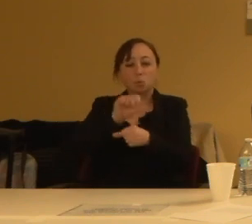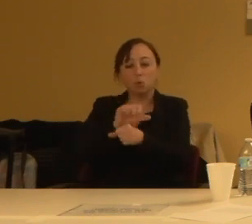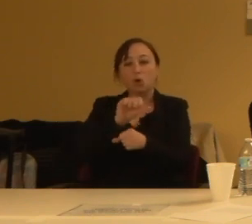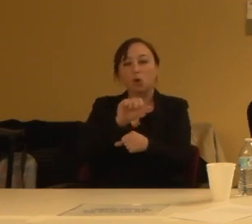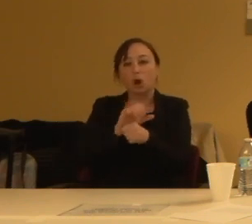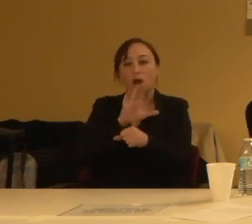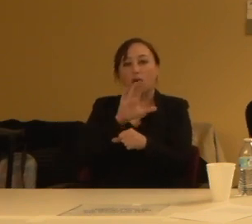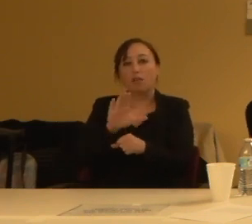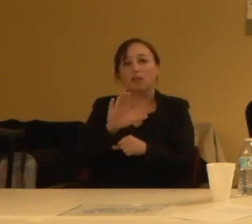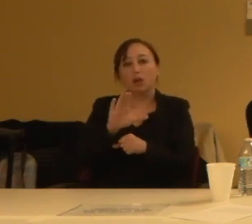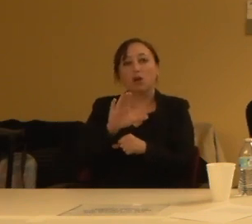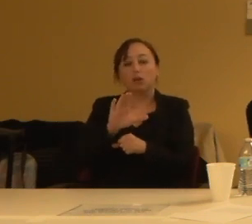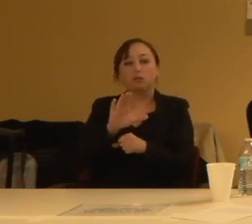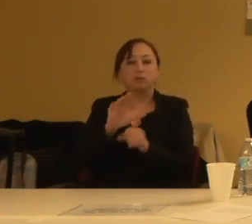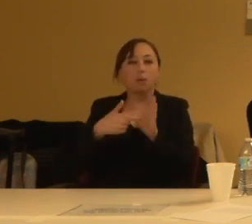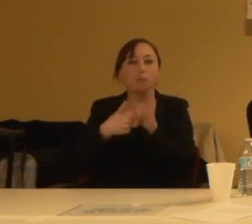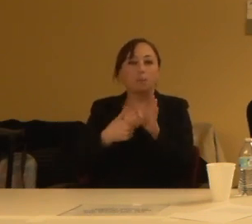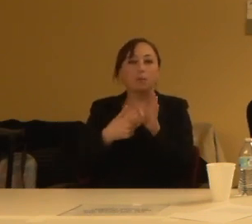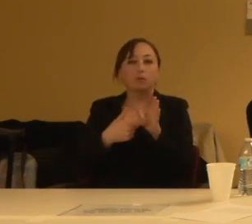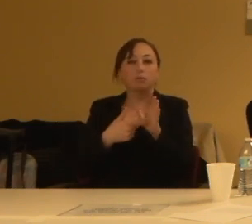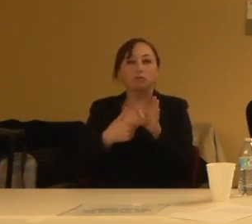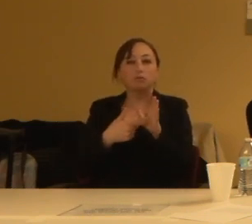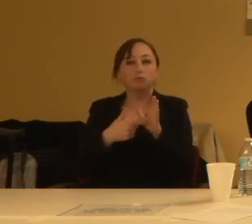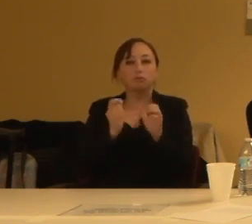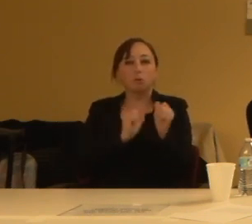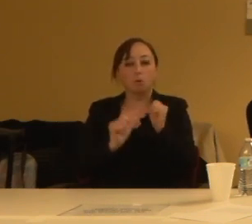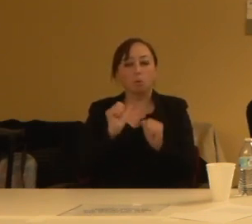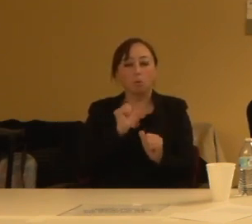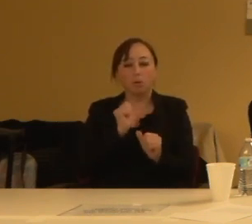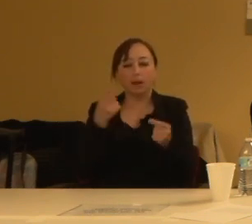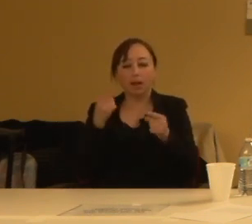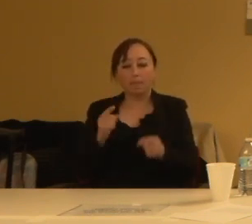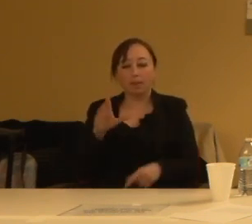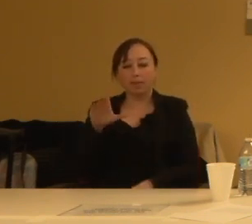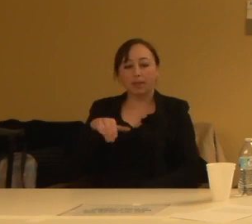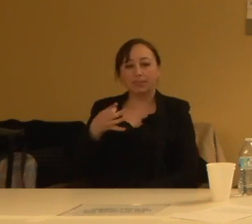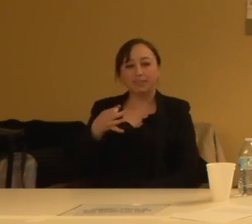And it happened in the late 90s, early 2000s,